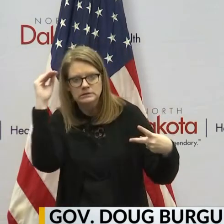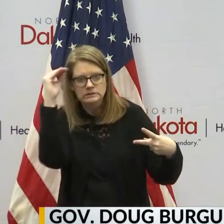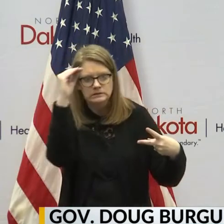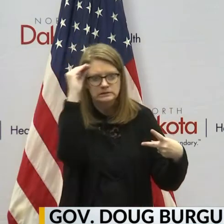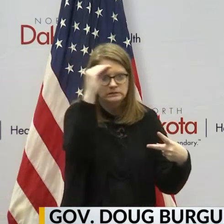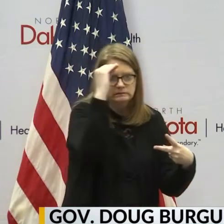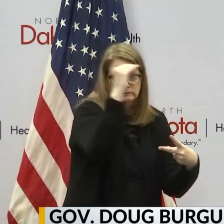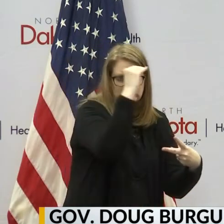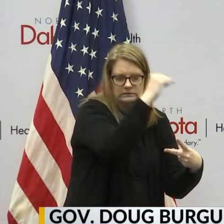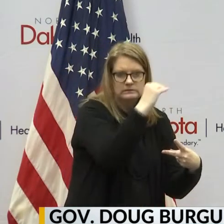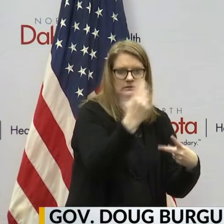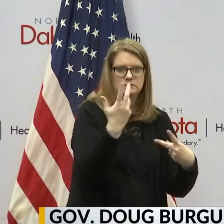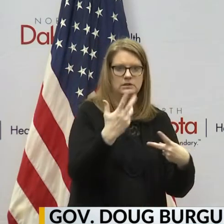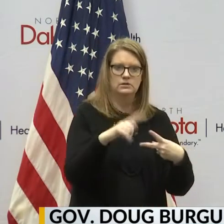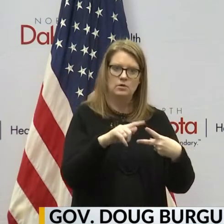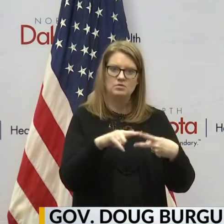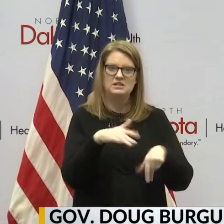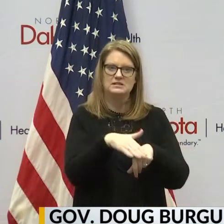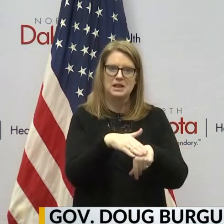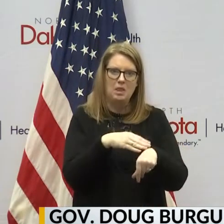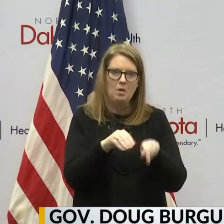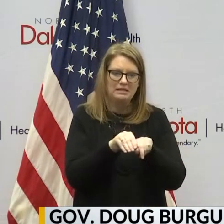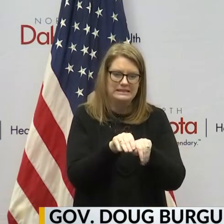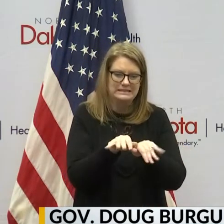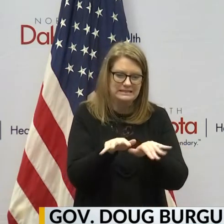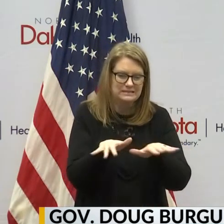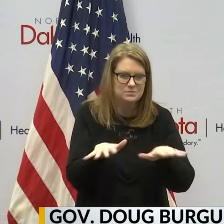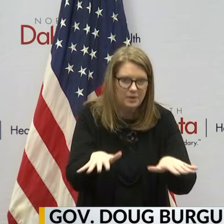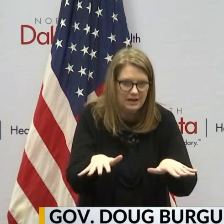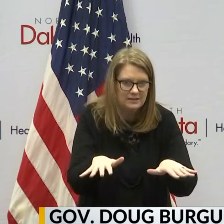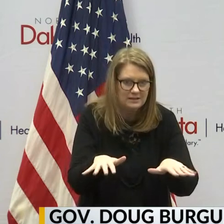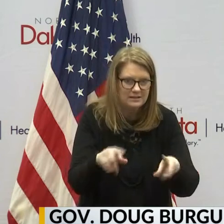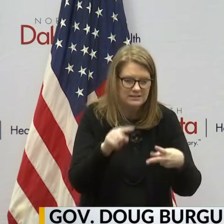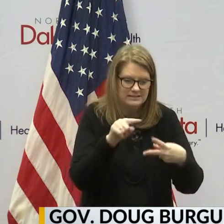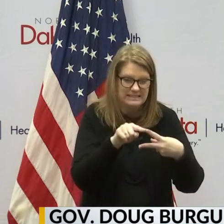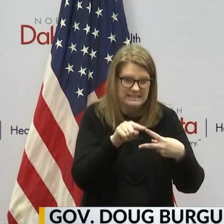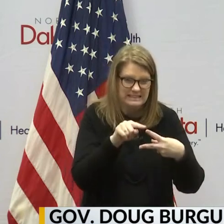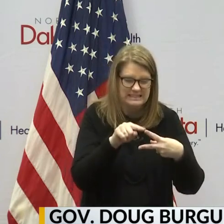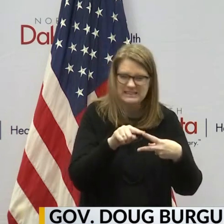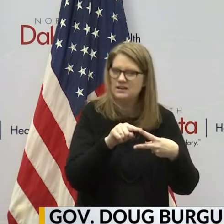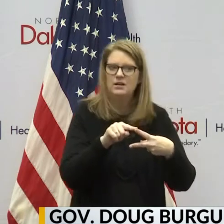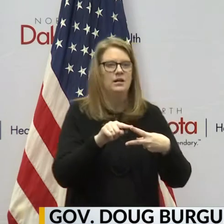1000, WHAT YOU WOULD DO IS START DOING TWO THINGS. YOU WOULD KEEP EDUCATING